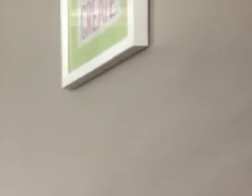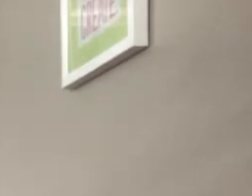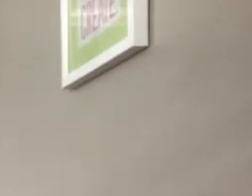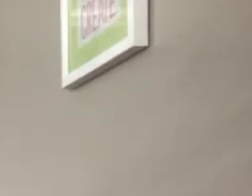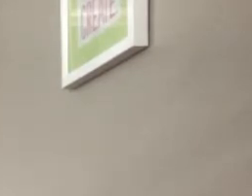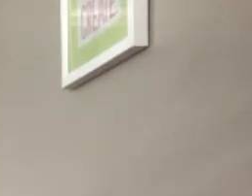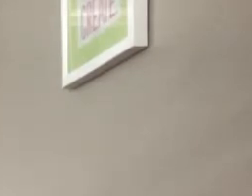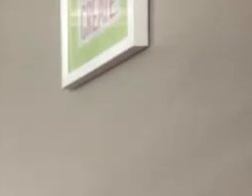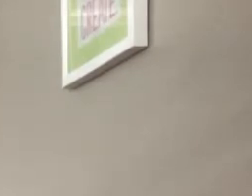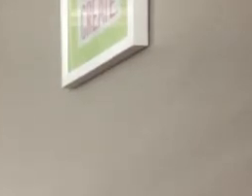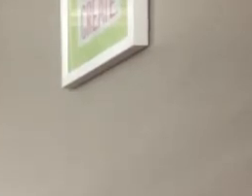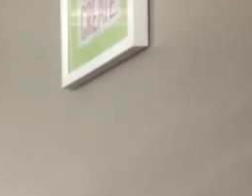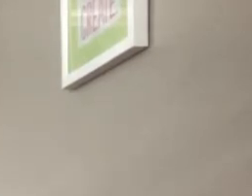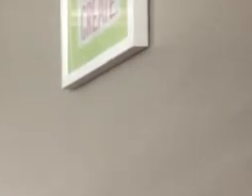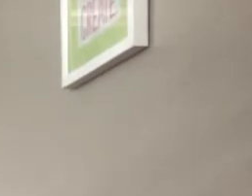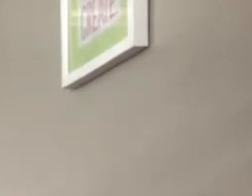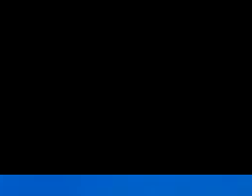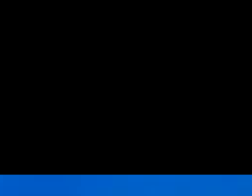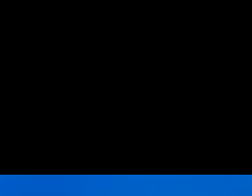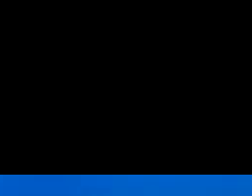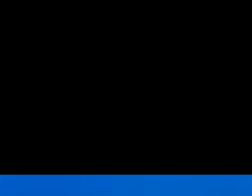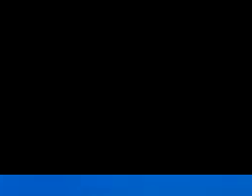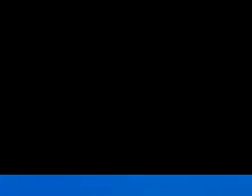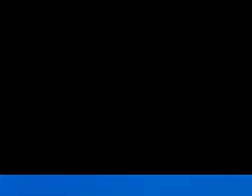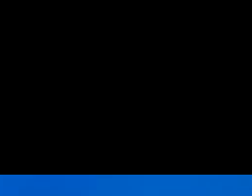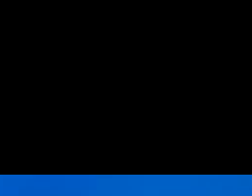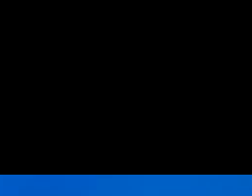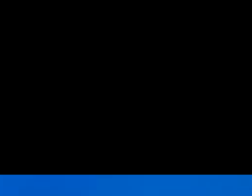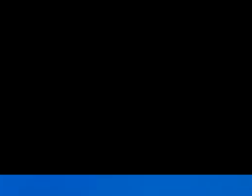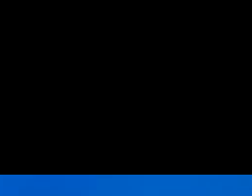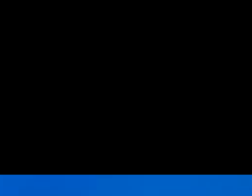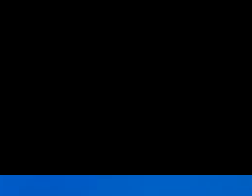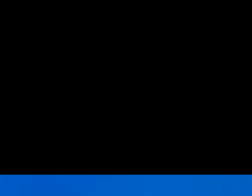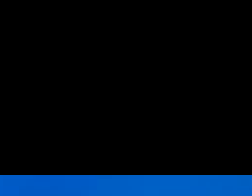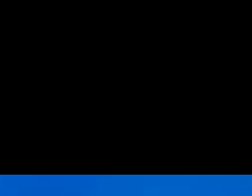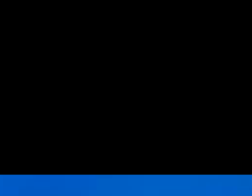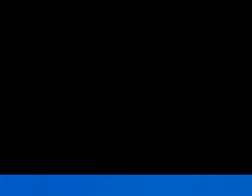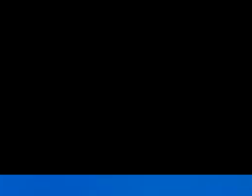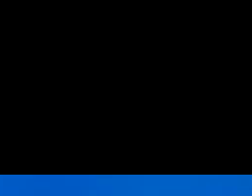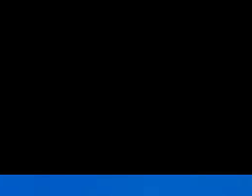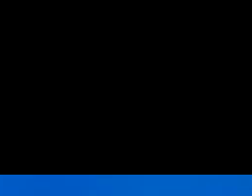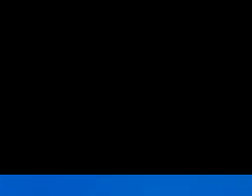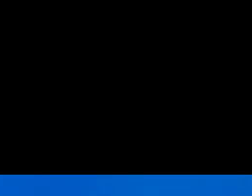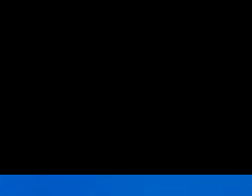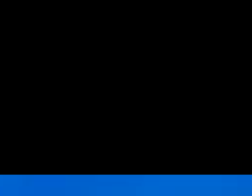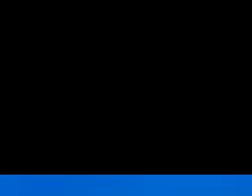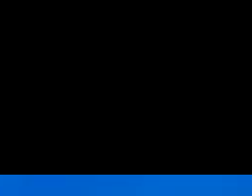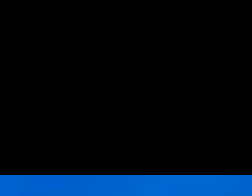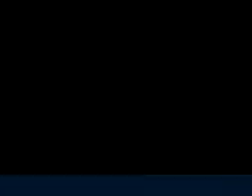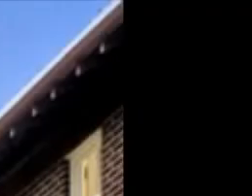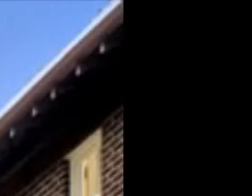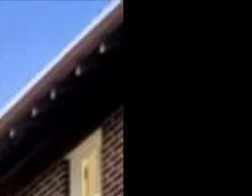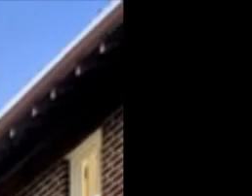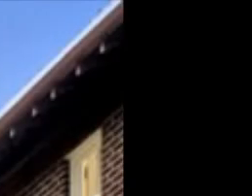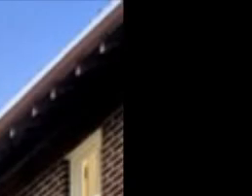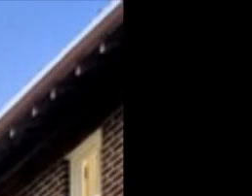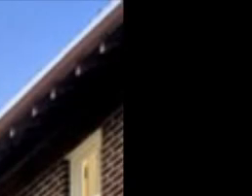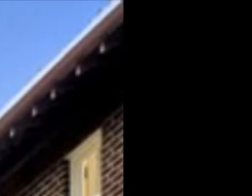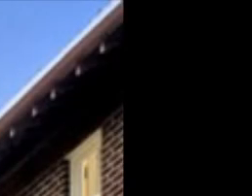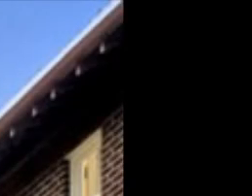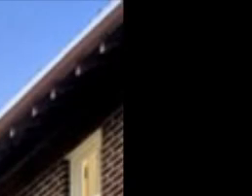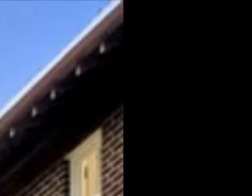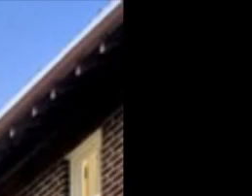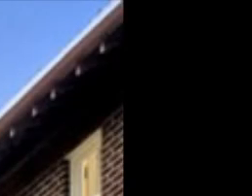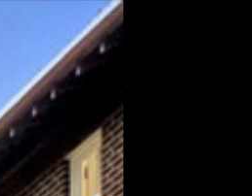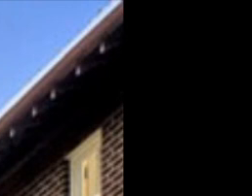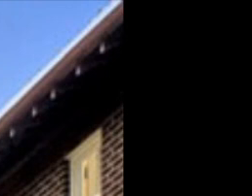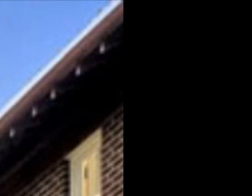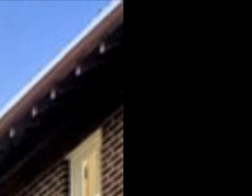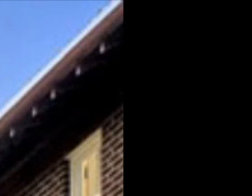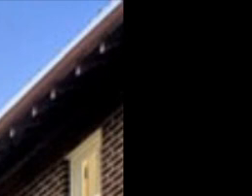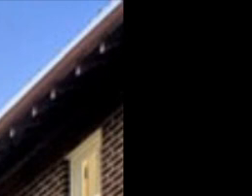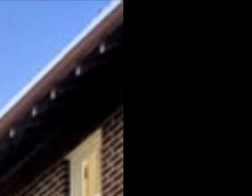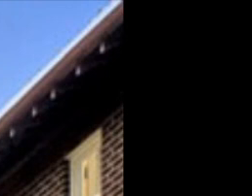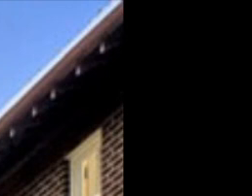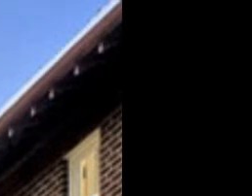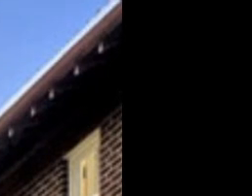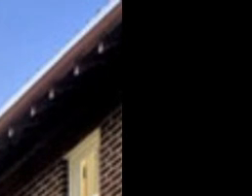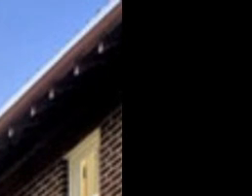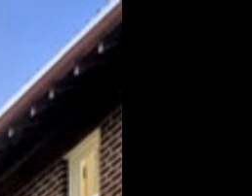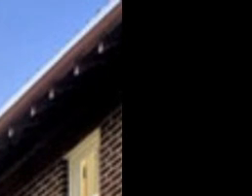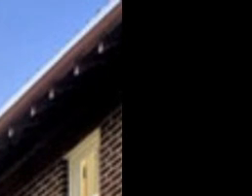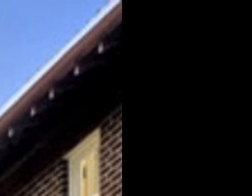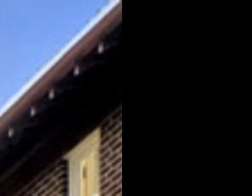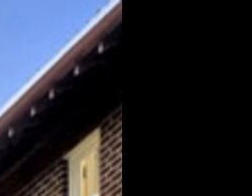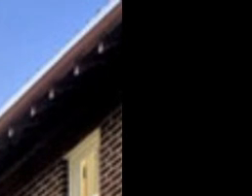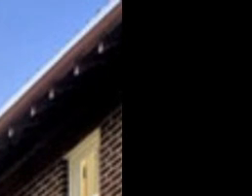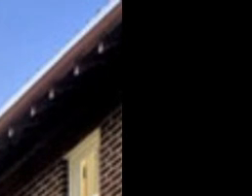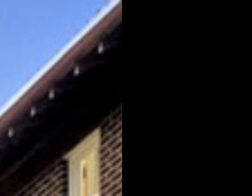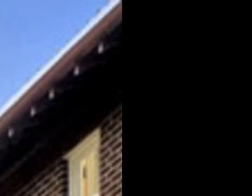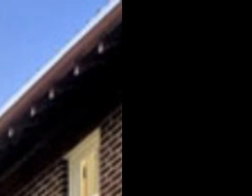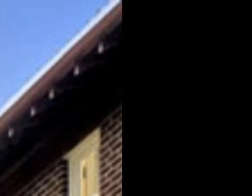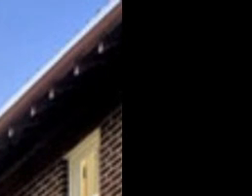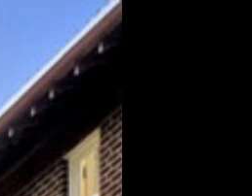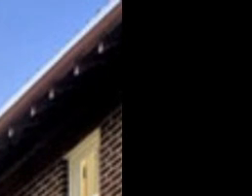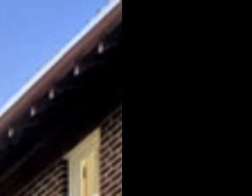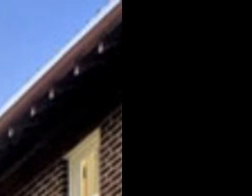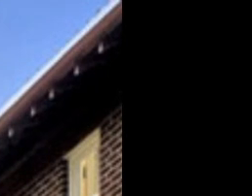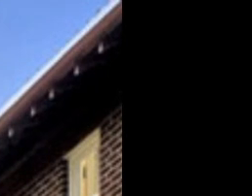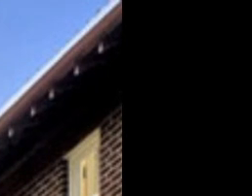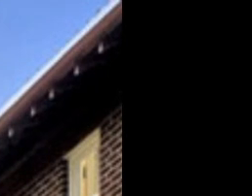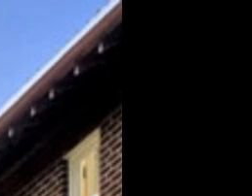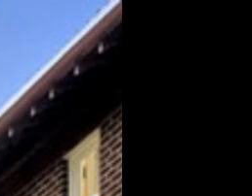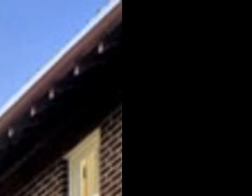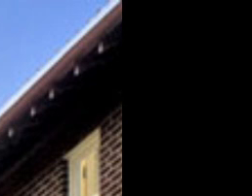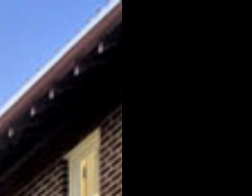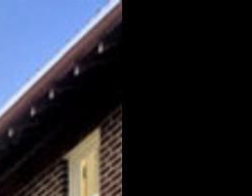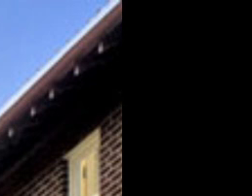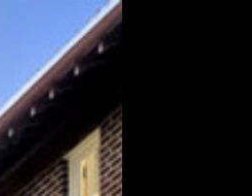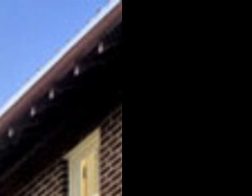guests. I'm.